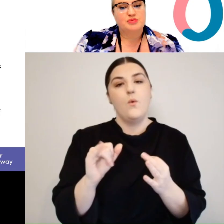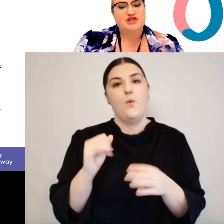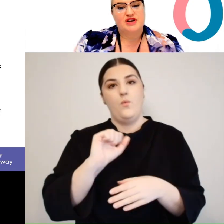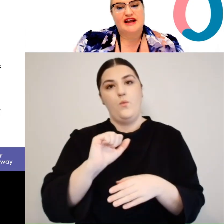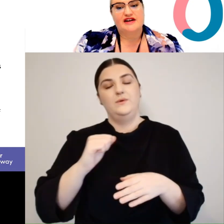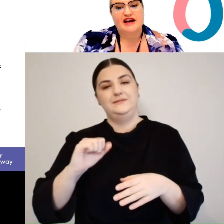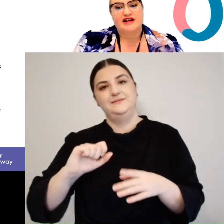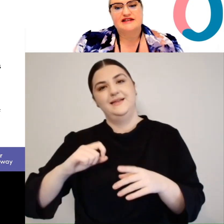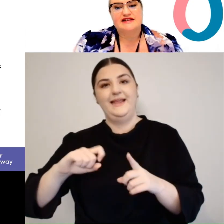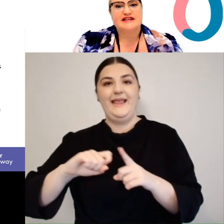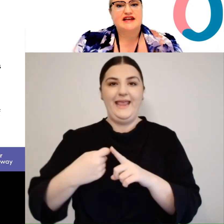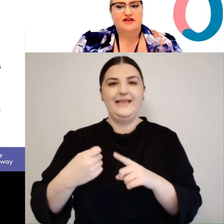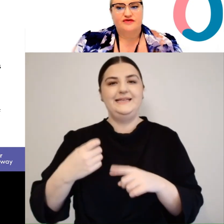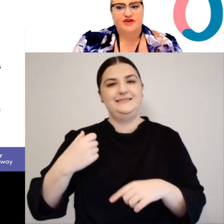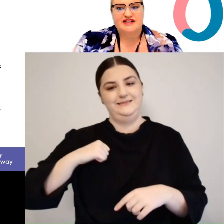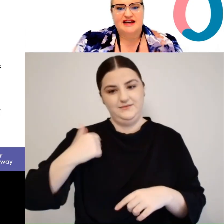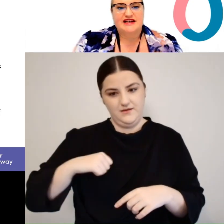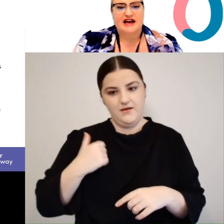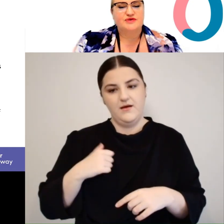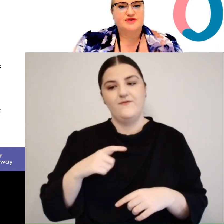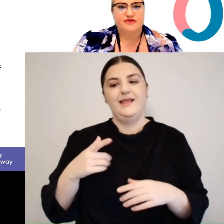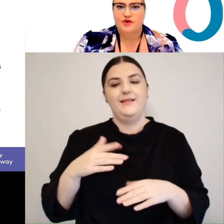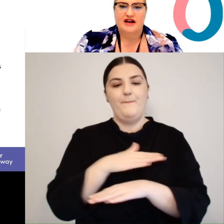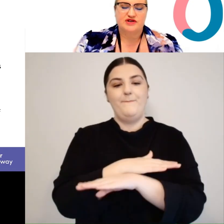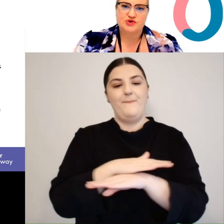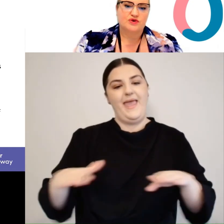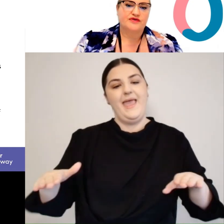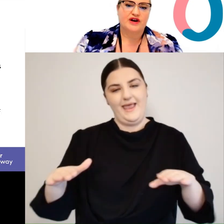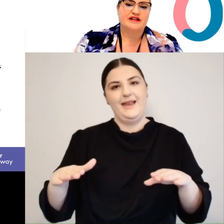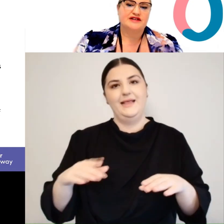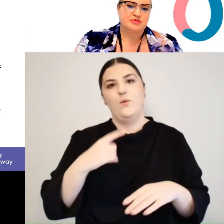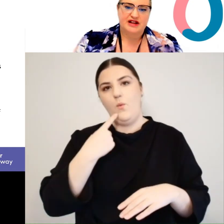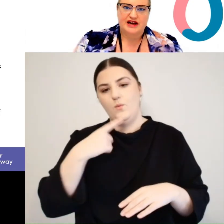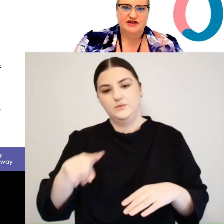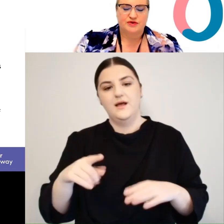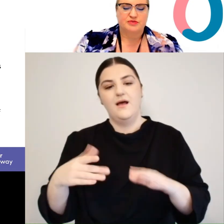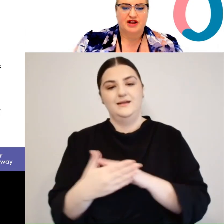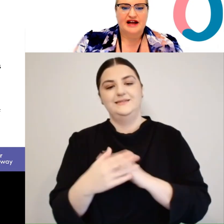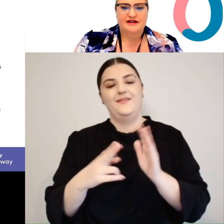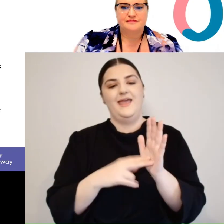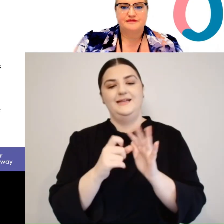The Grant Opportunity Guidelines contain further details if you're unsure of your eligibility to apply.